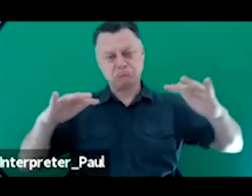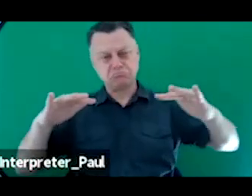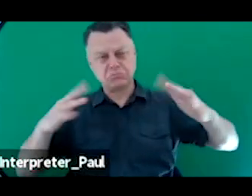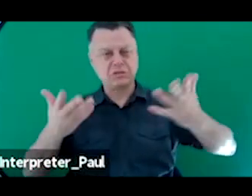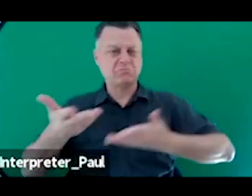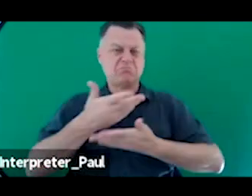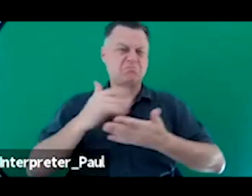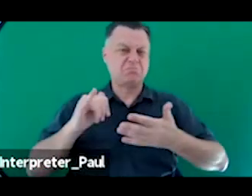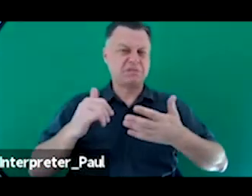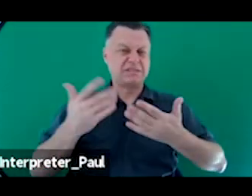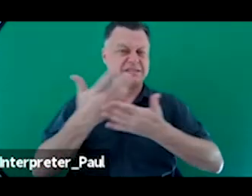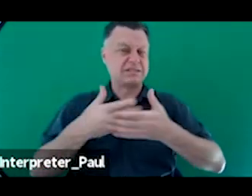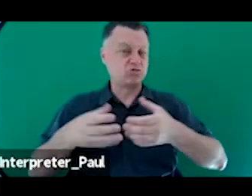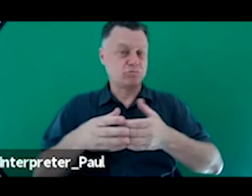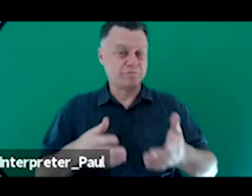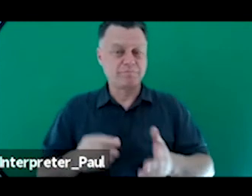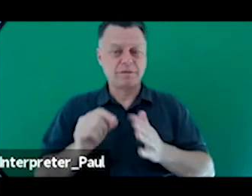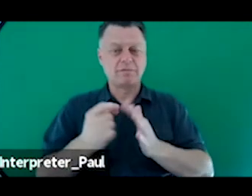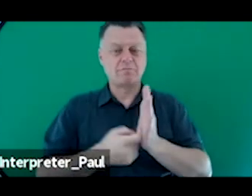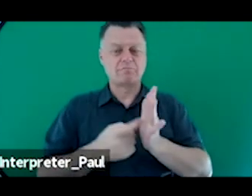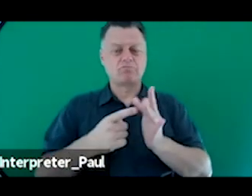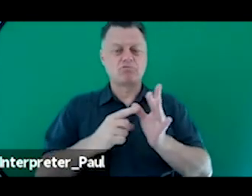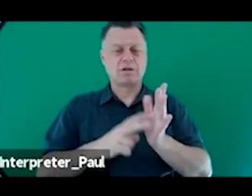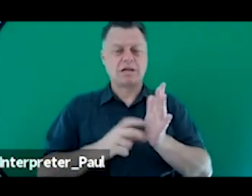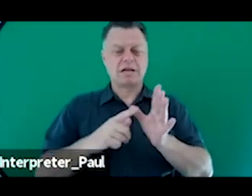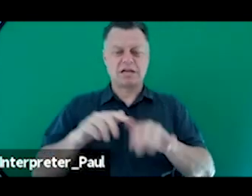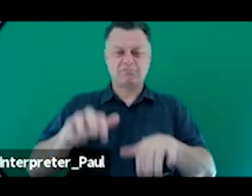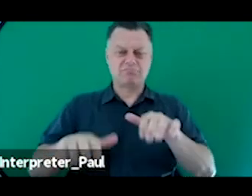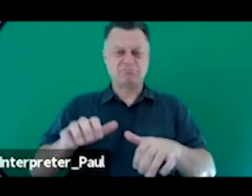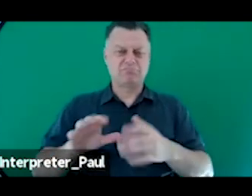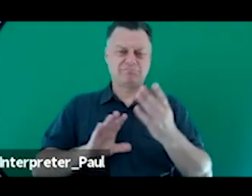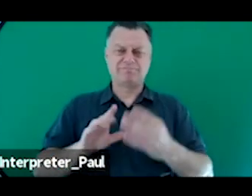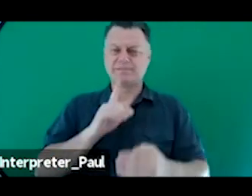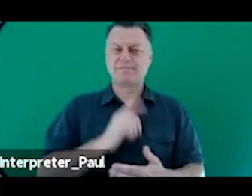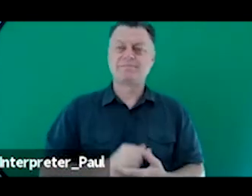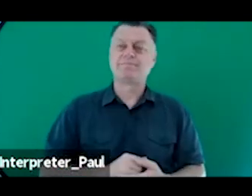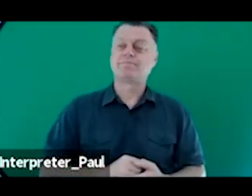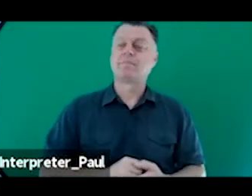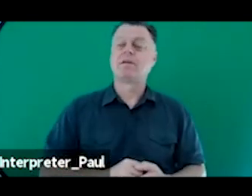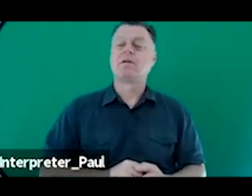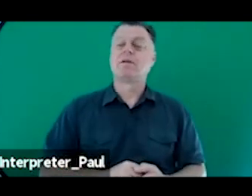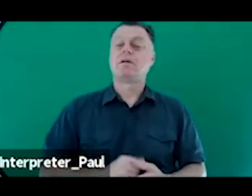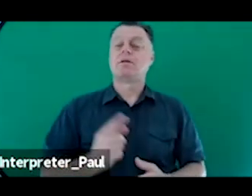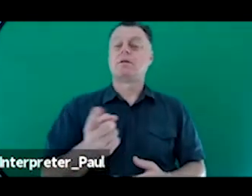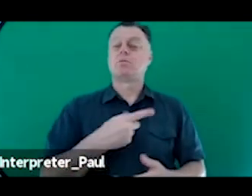So, as Priyanka said in the chat, we introduced different ways for students to interact with